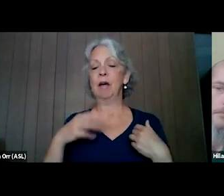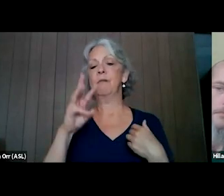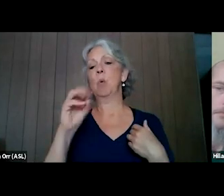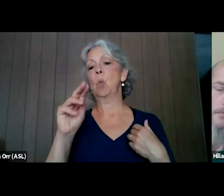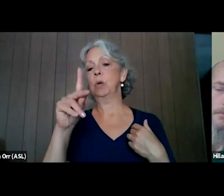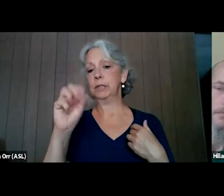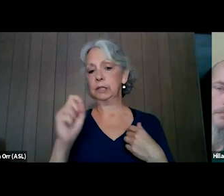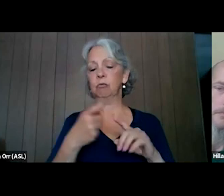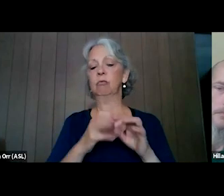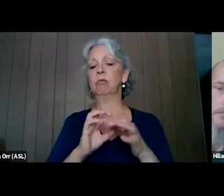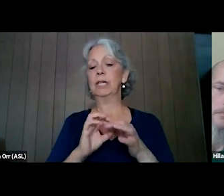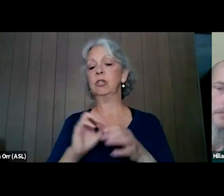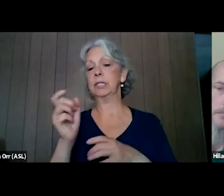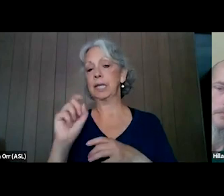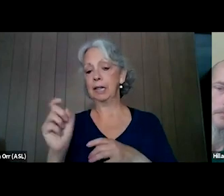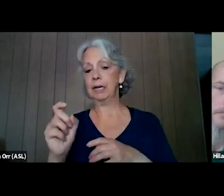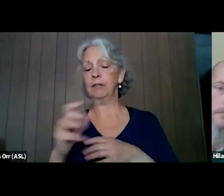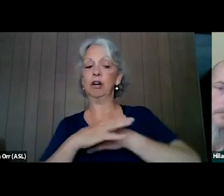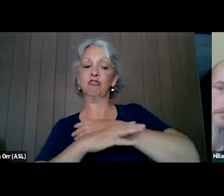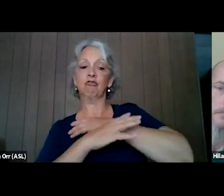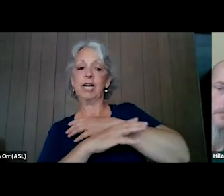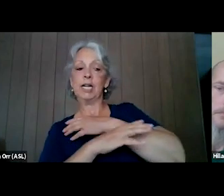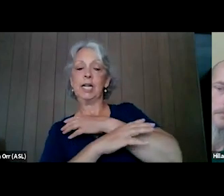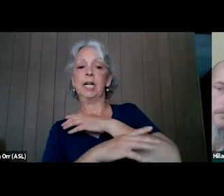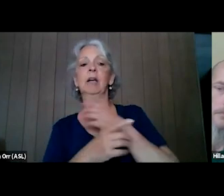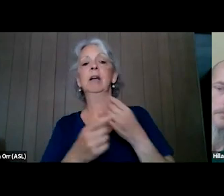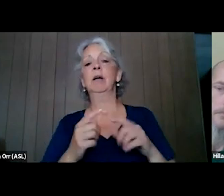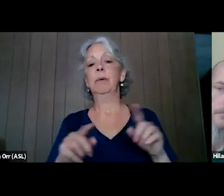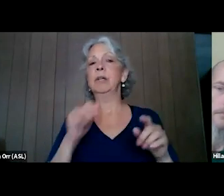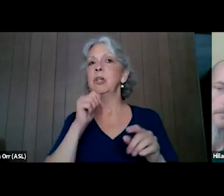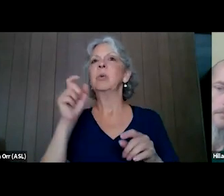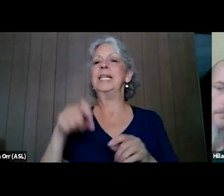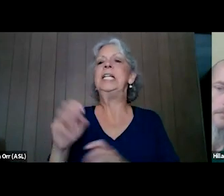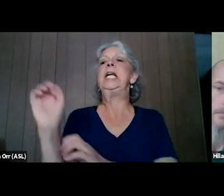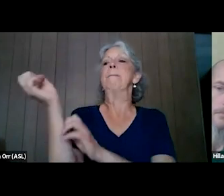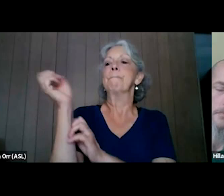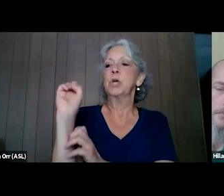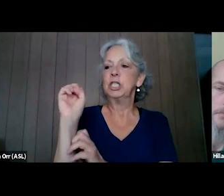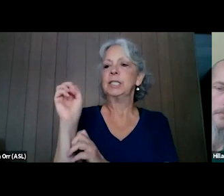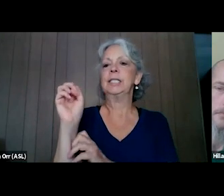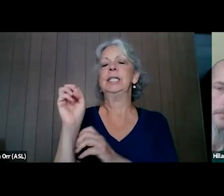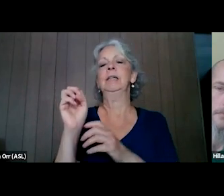they might be draining and they might be extensive. They actually don't need emergency medical attention, and frankly if they went to the ER